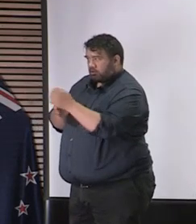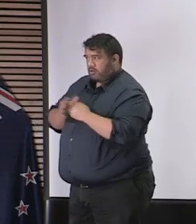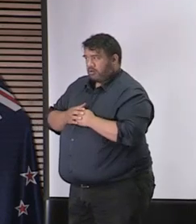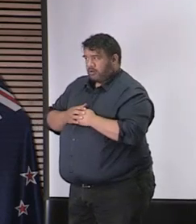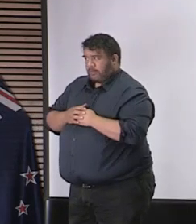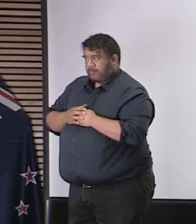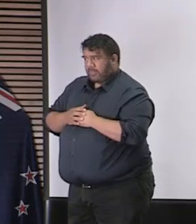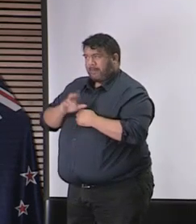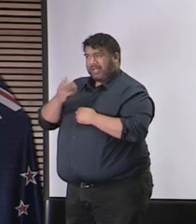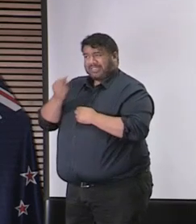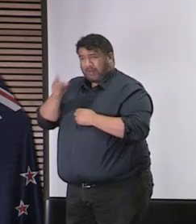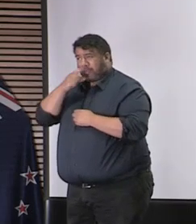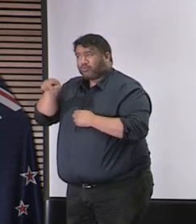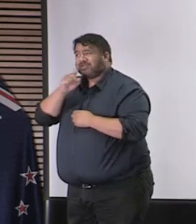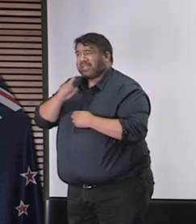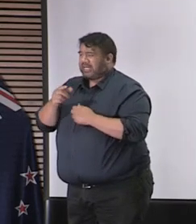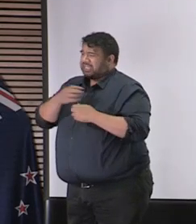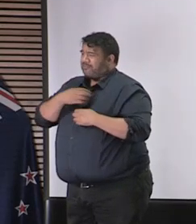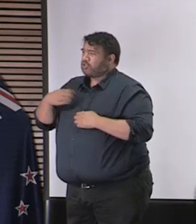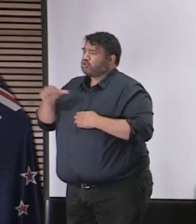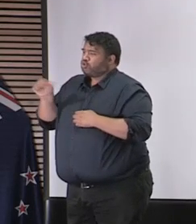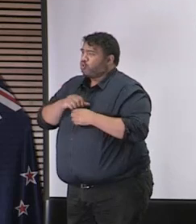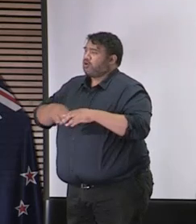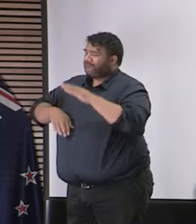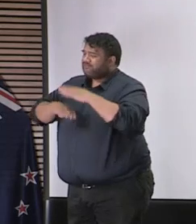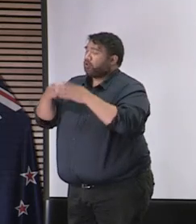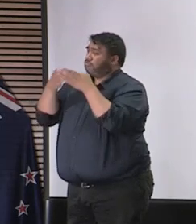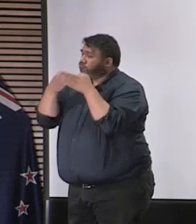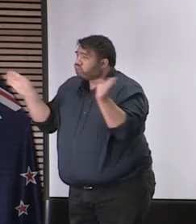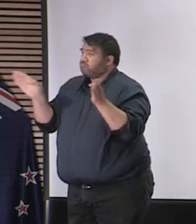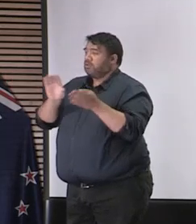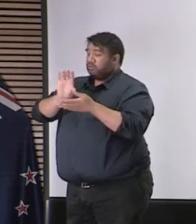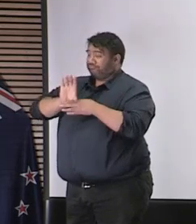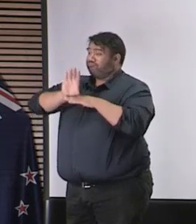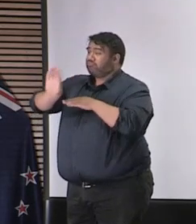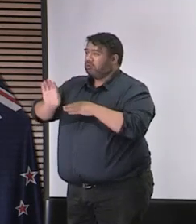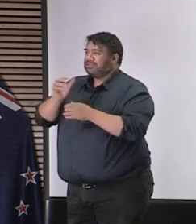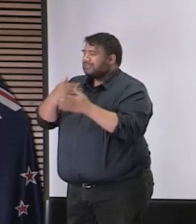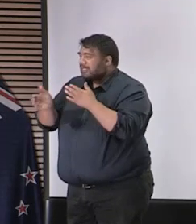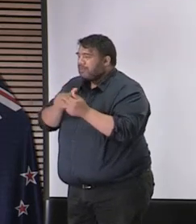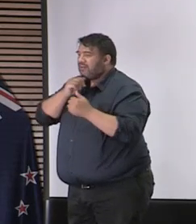account of hardship.